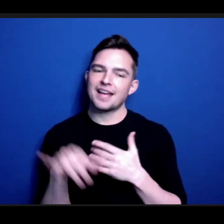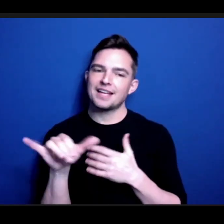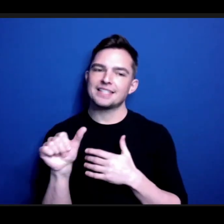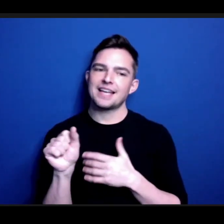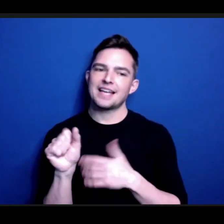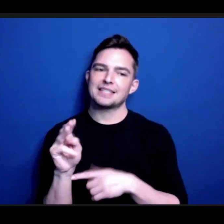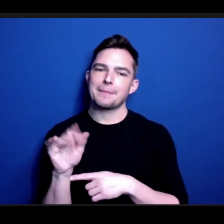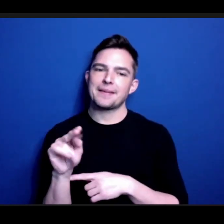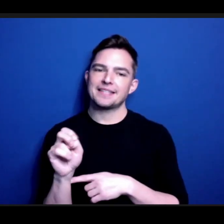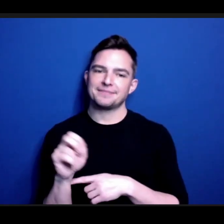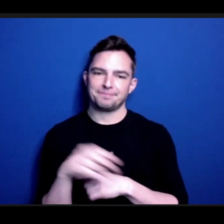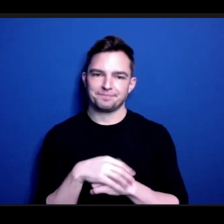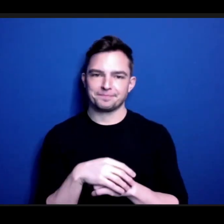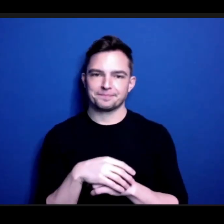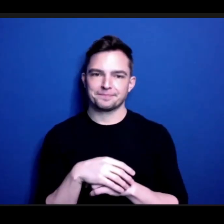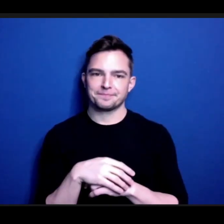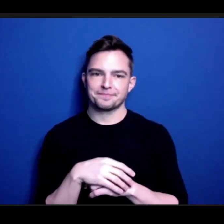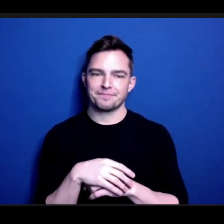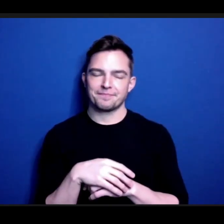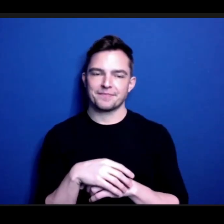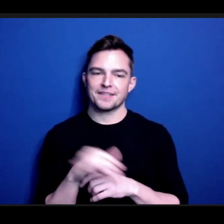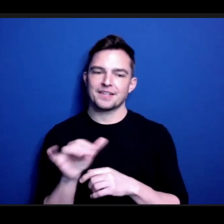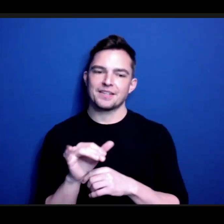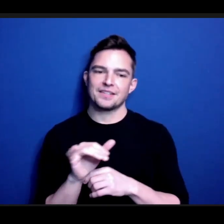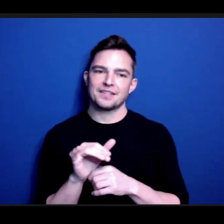Yeah, I'll sort of take in on that. Thanks